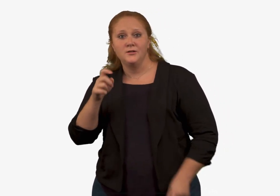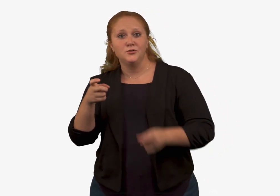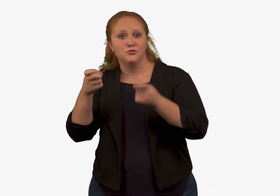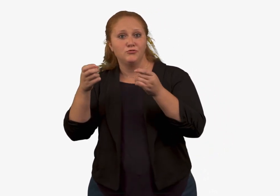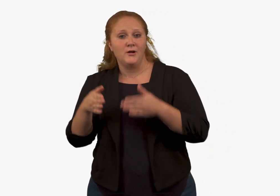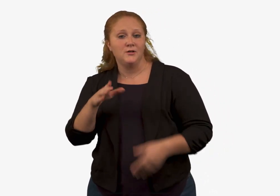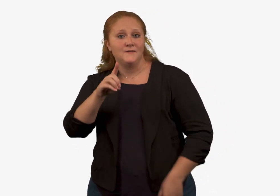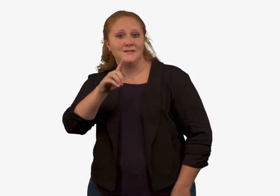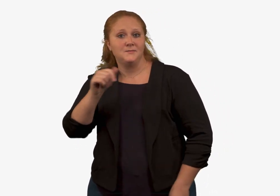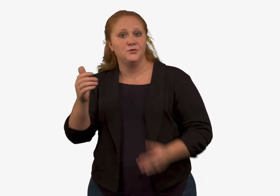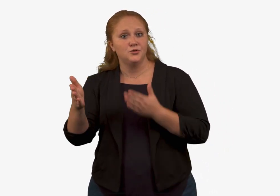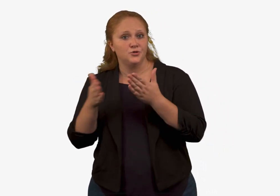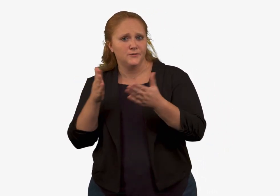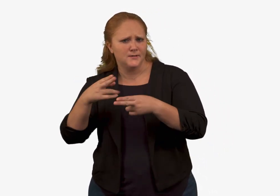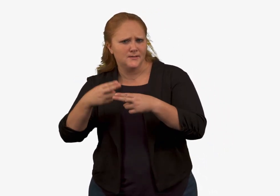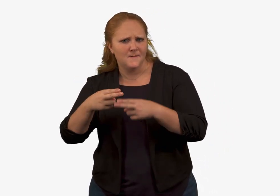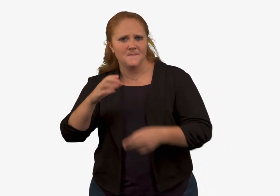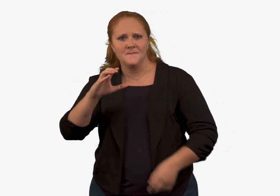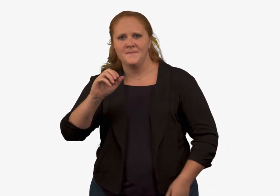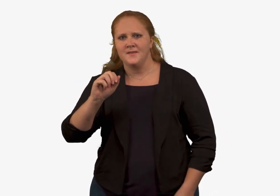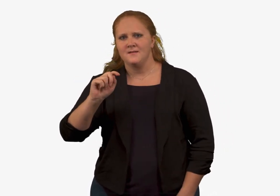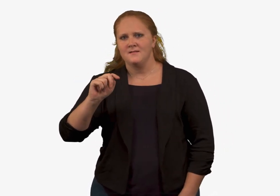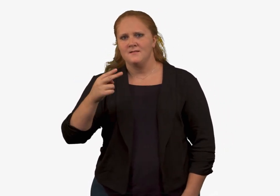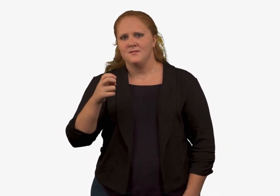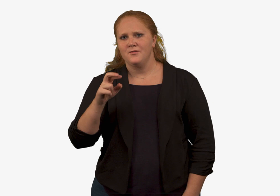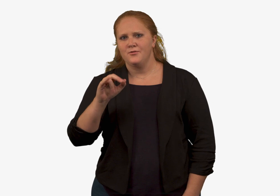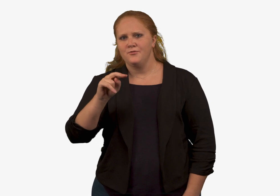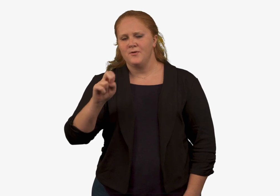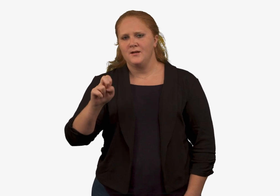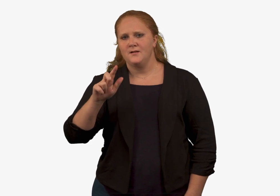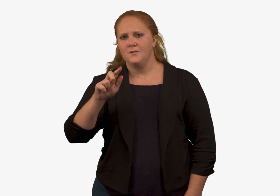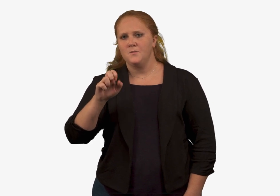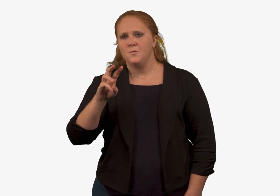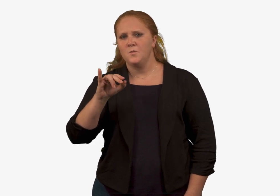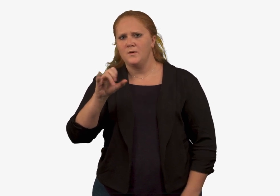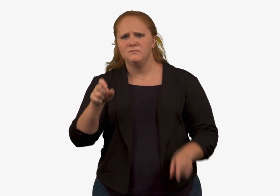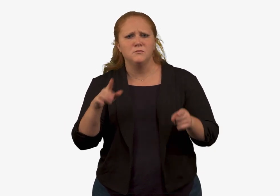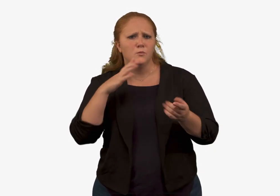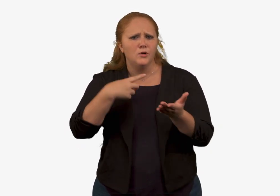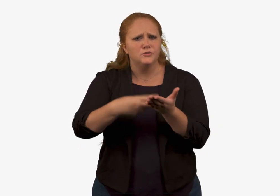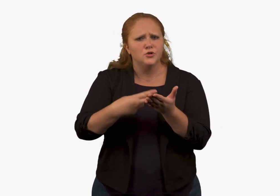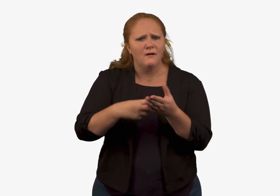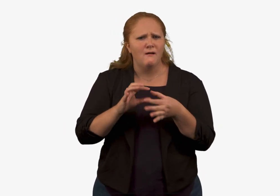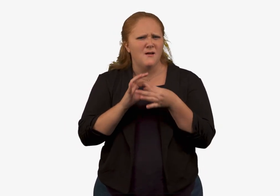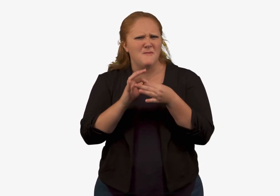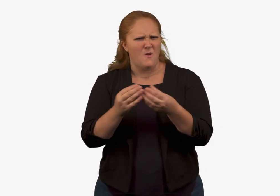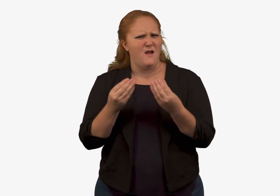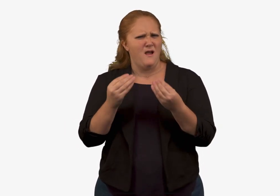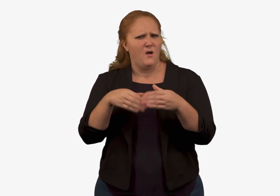Disability Services Catherine Lewis chat about how that accessibility came to be, including